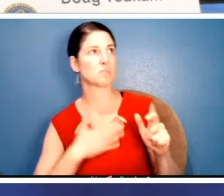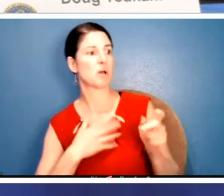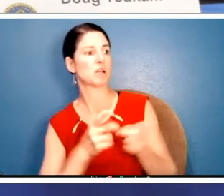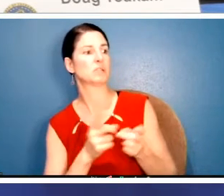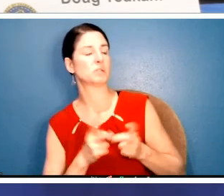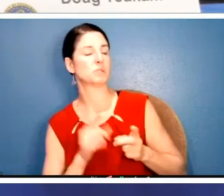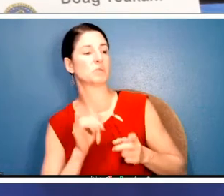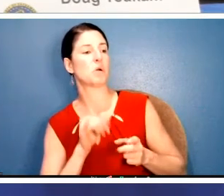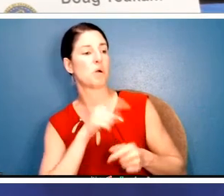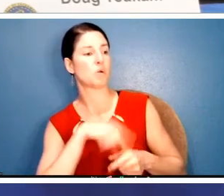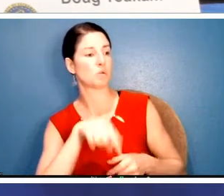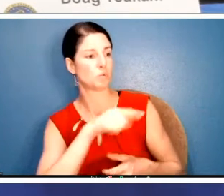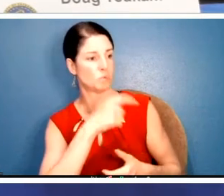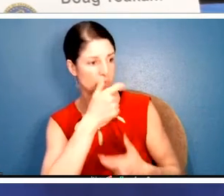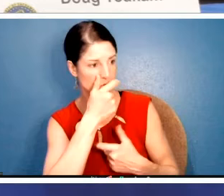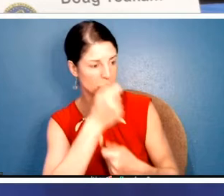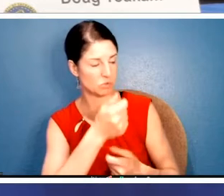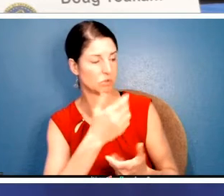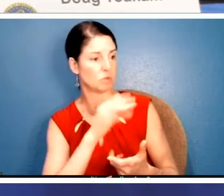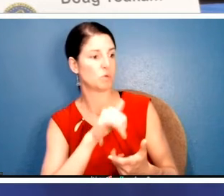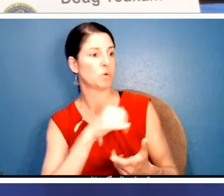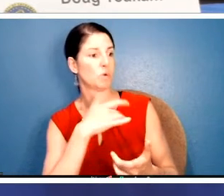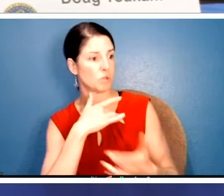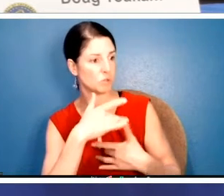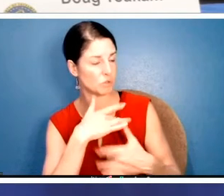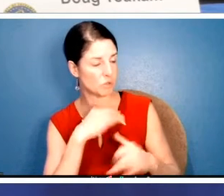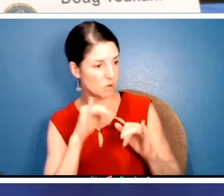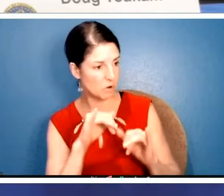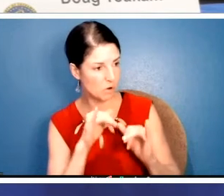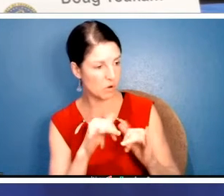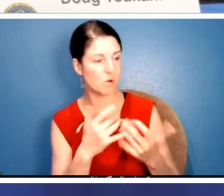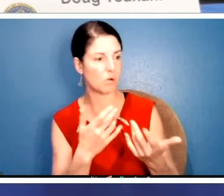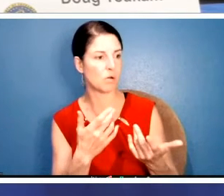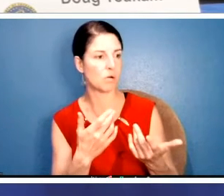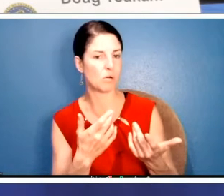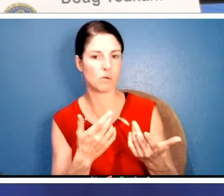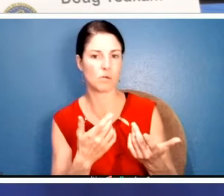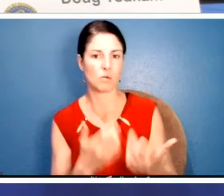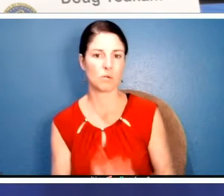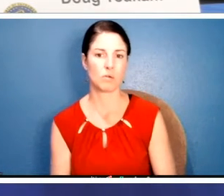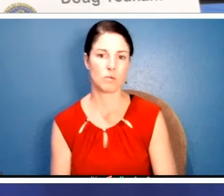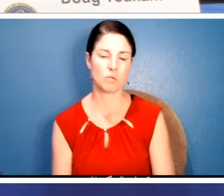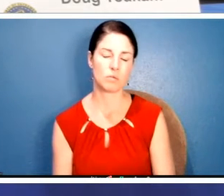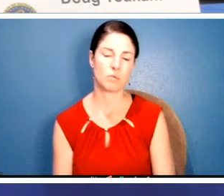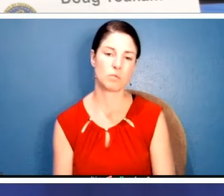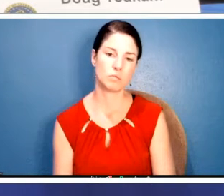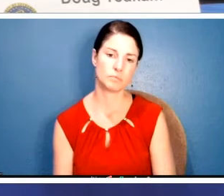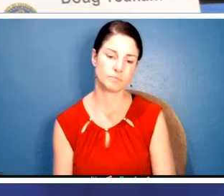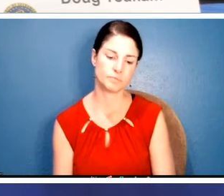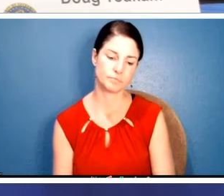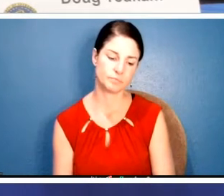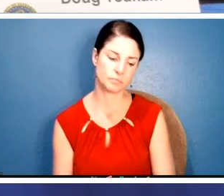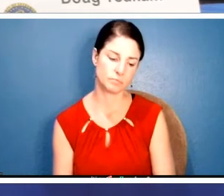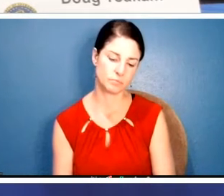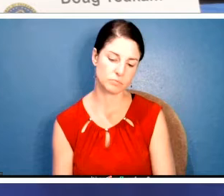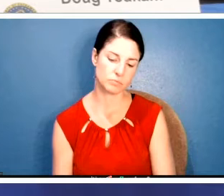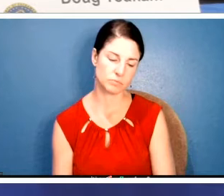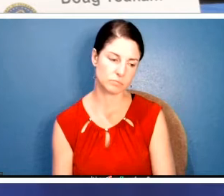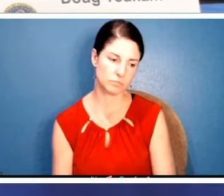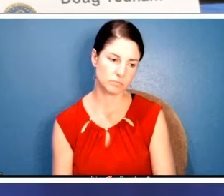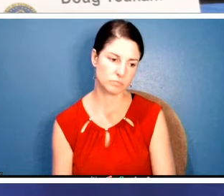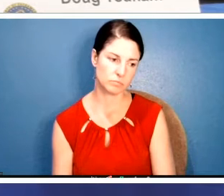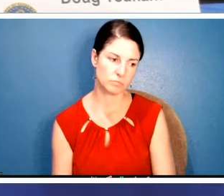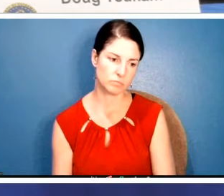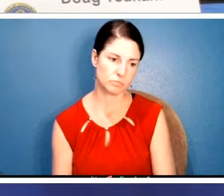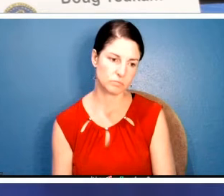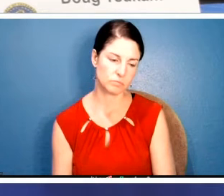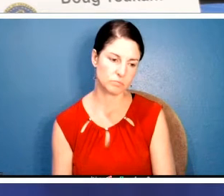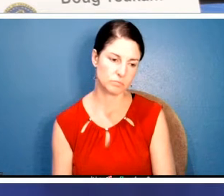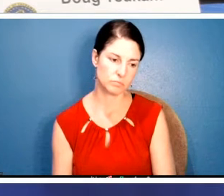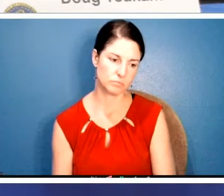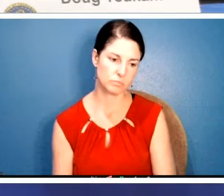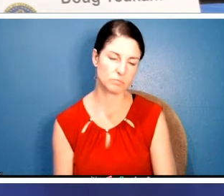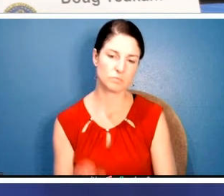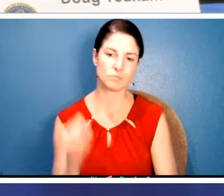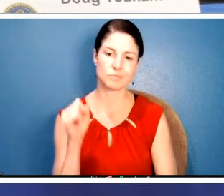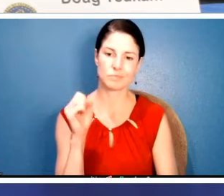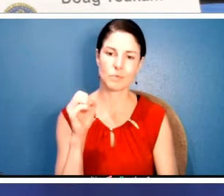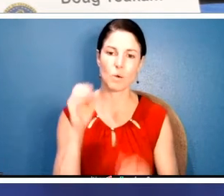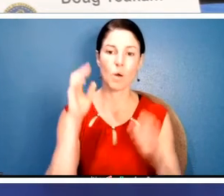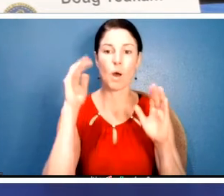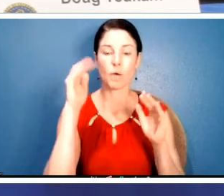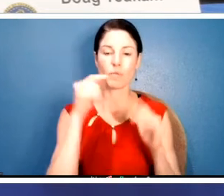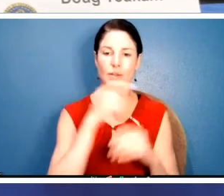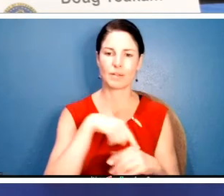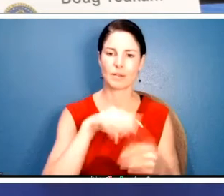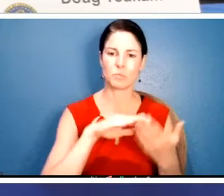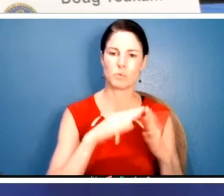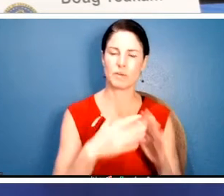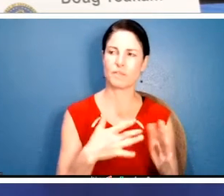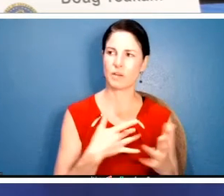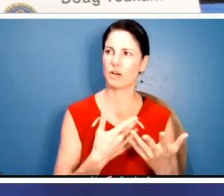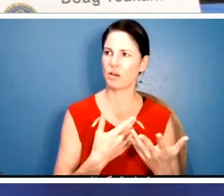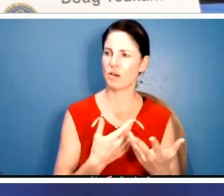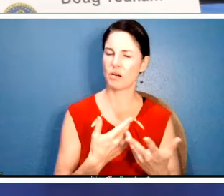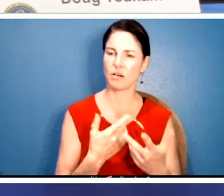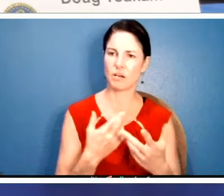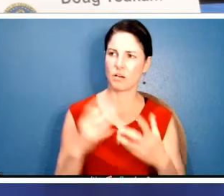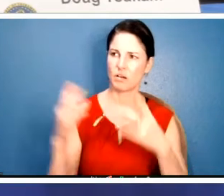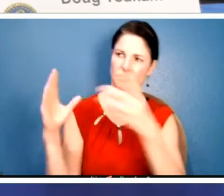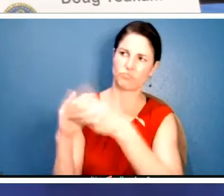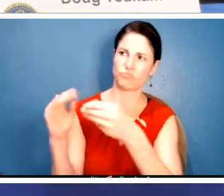In if that has been identified, then technically or hopefully that that community has an impact when they go to a legislator or a supervisor, to make a to make a statement or make a point.